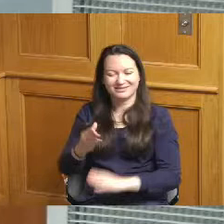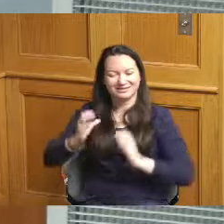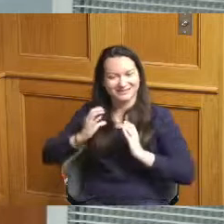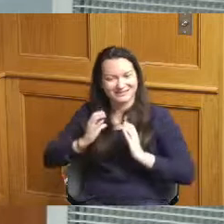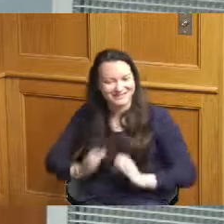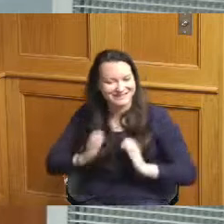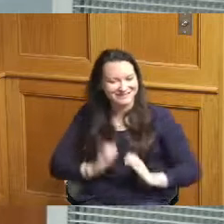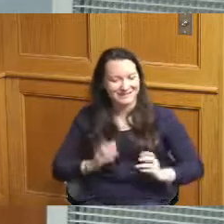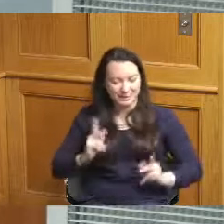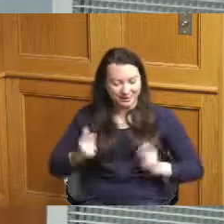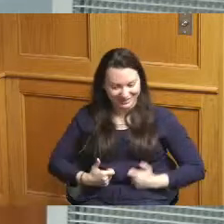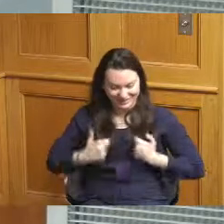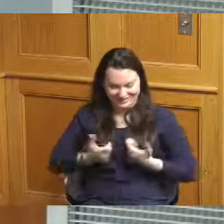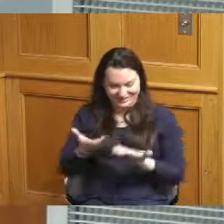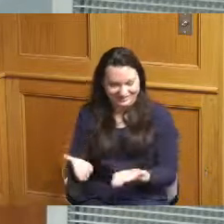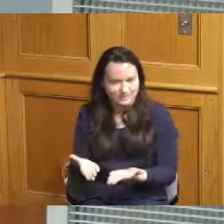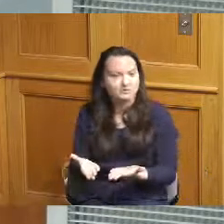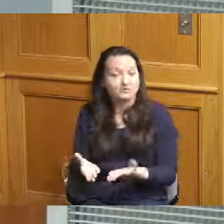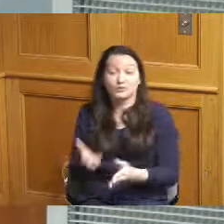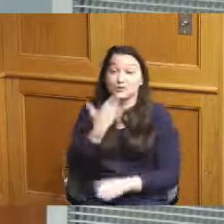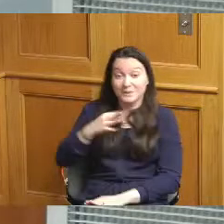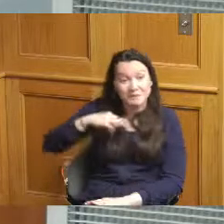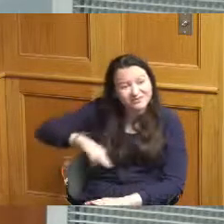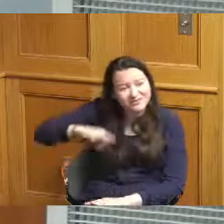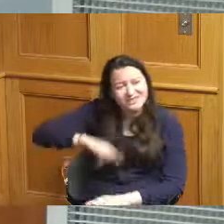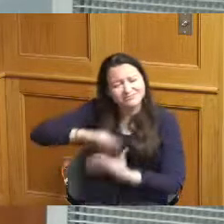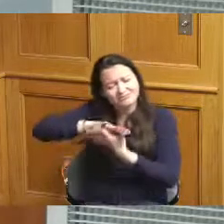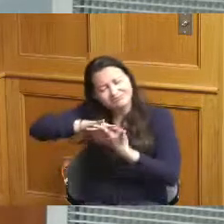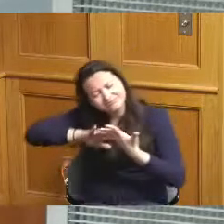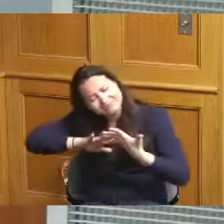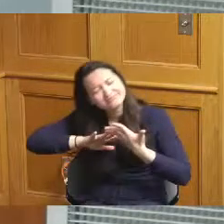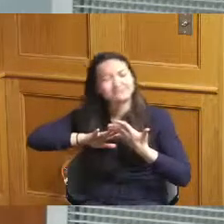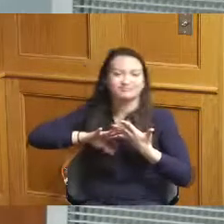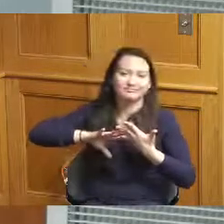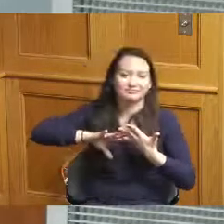and you know ones with good benefits and things of that and that's the kind of companies that we